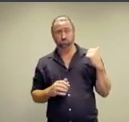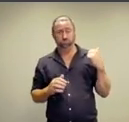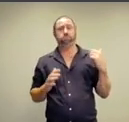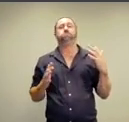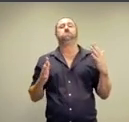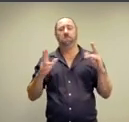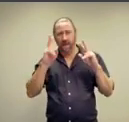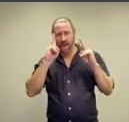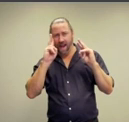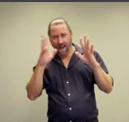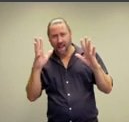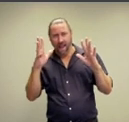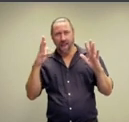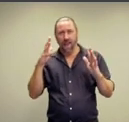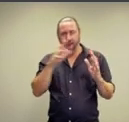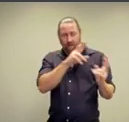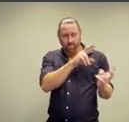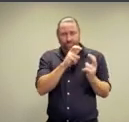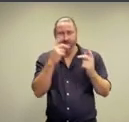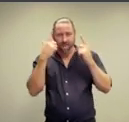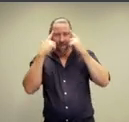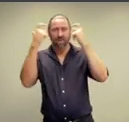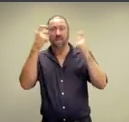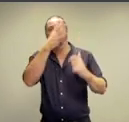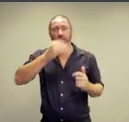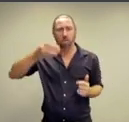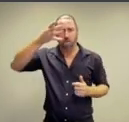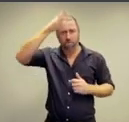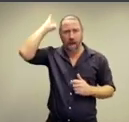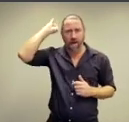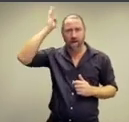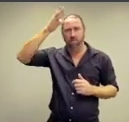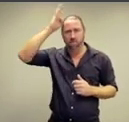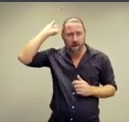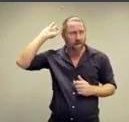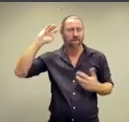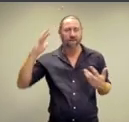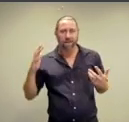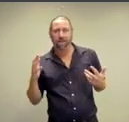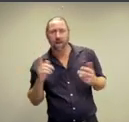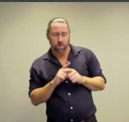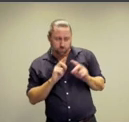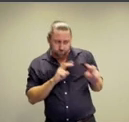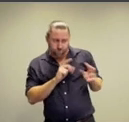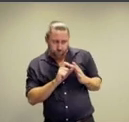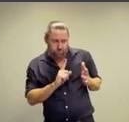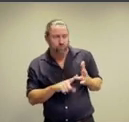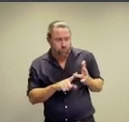some very clear links to punk cultural style as well.